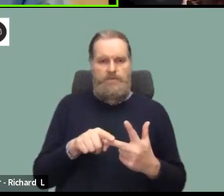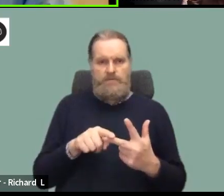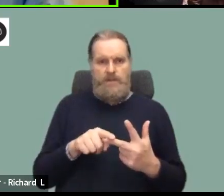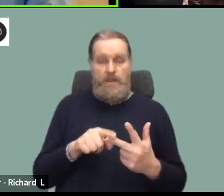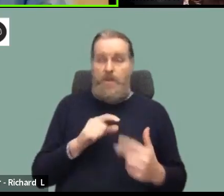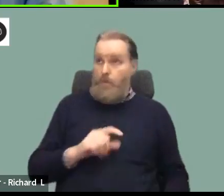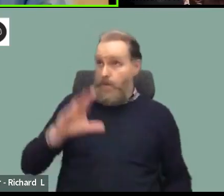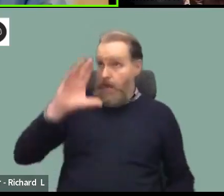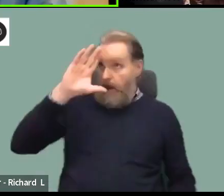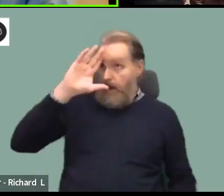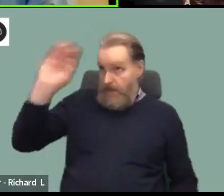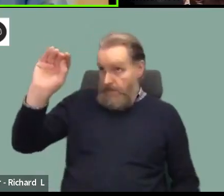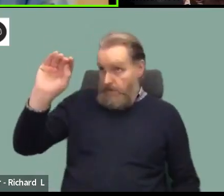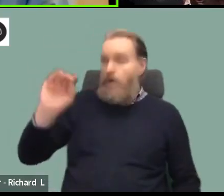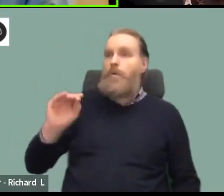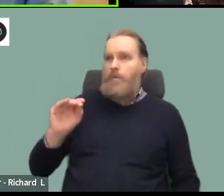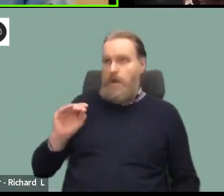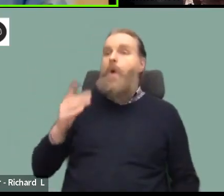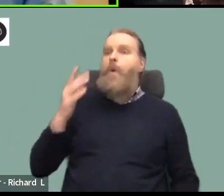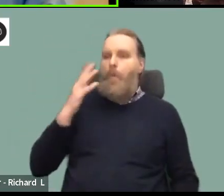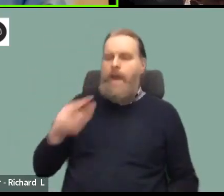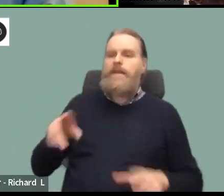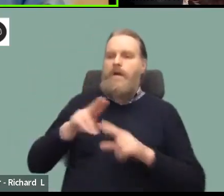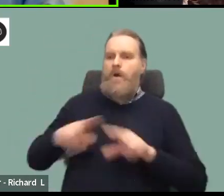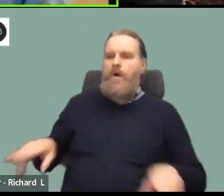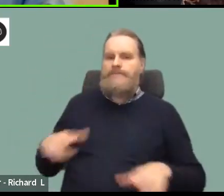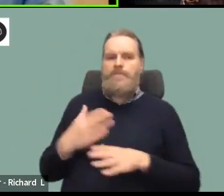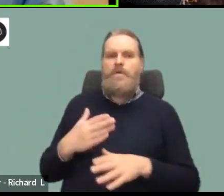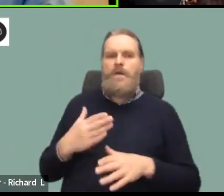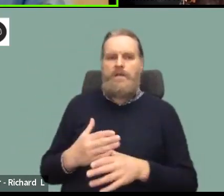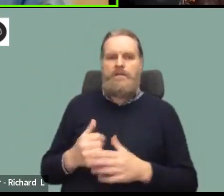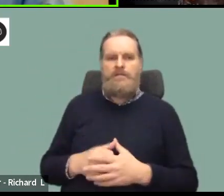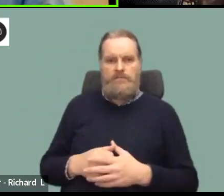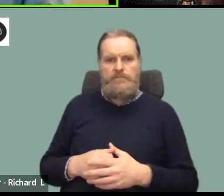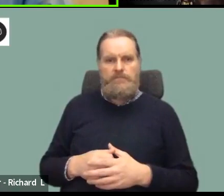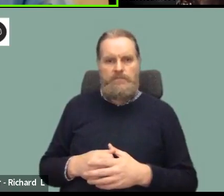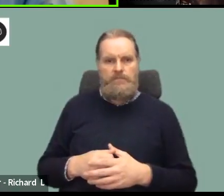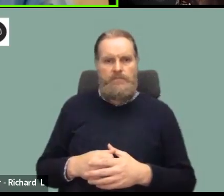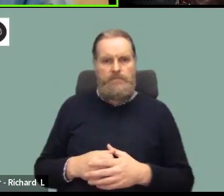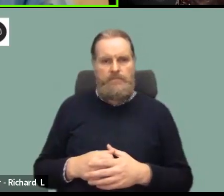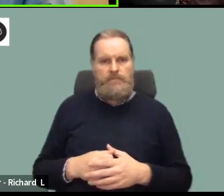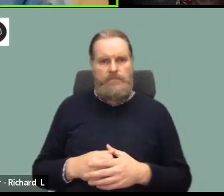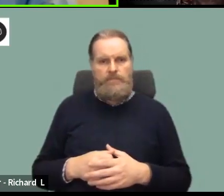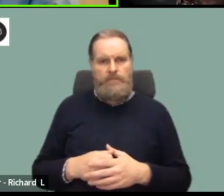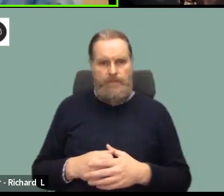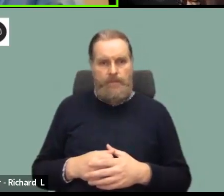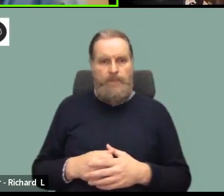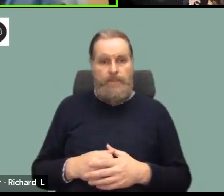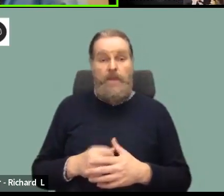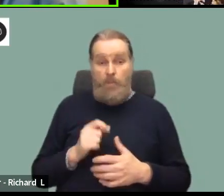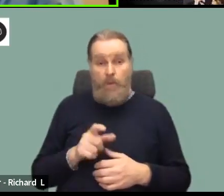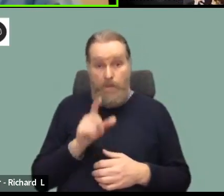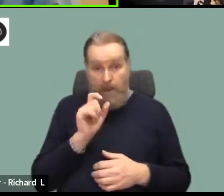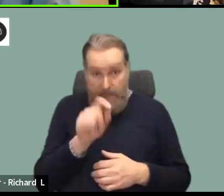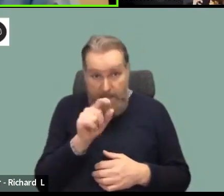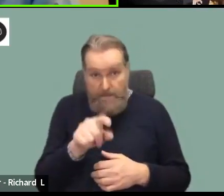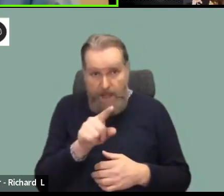will be linked to the serving. of the of the notice, so every of the notice, so every member will be told, wherever you will be told, wherever you are. if you're coming into play for